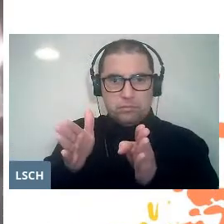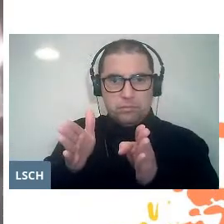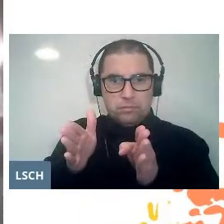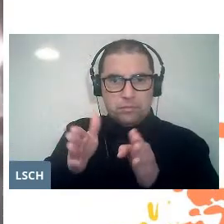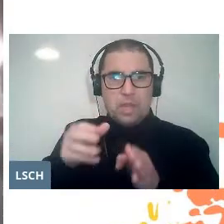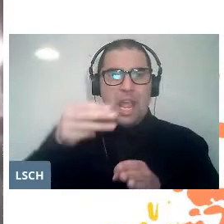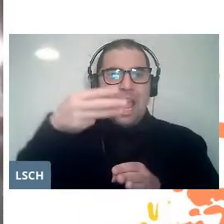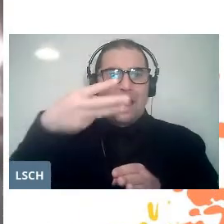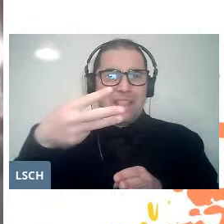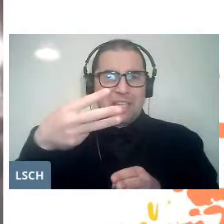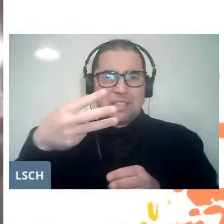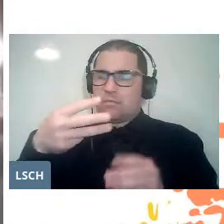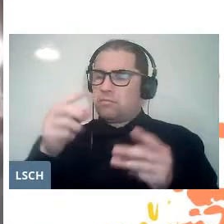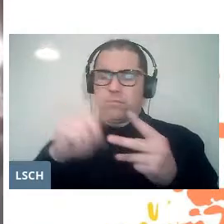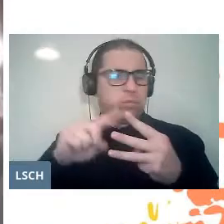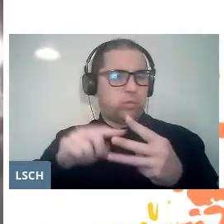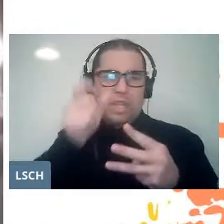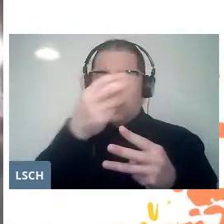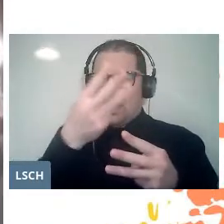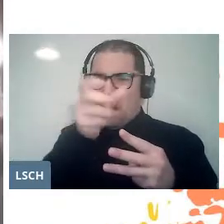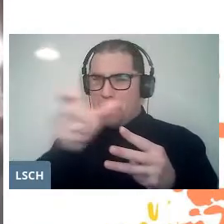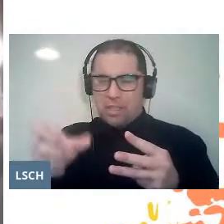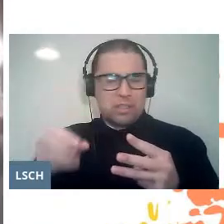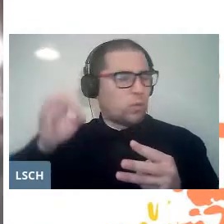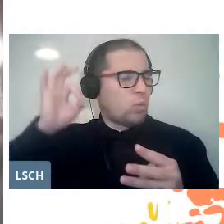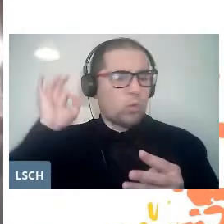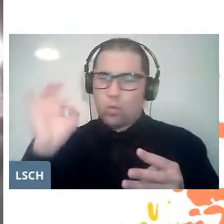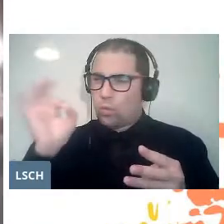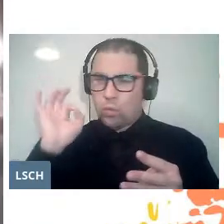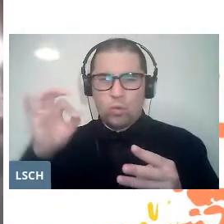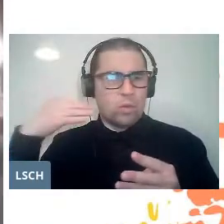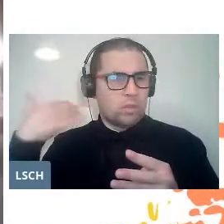that I would say was spectacular, one of the greatest of all time,